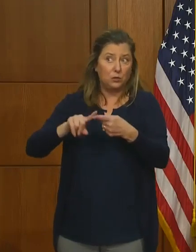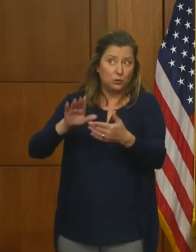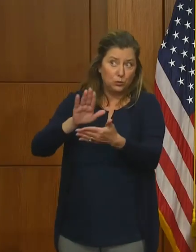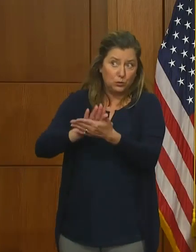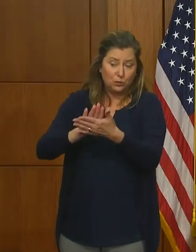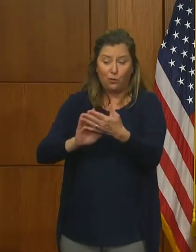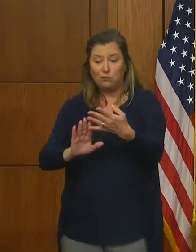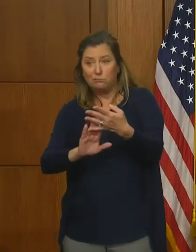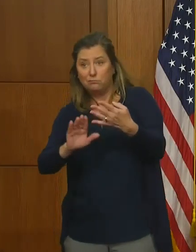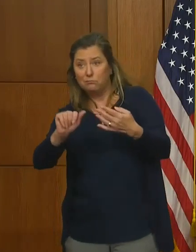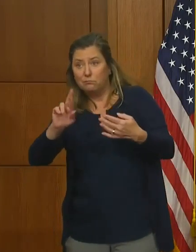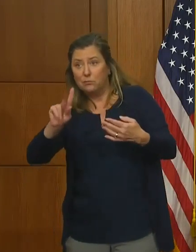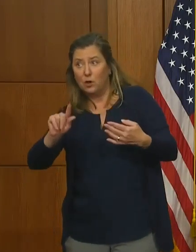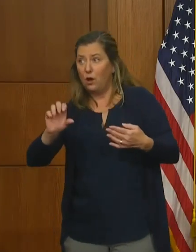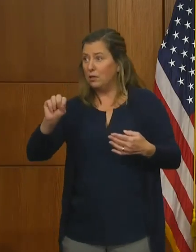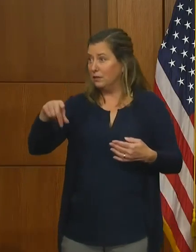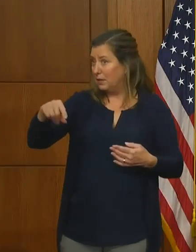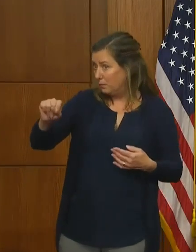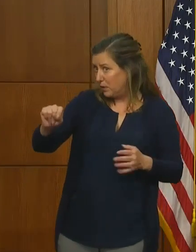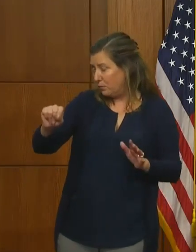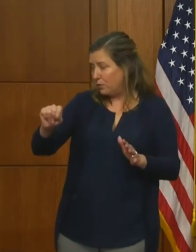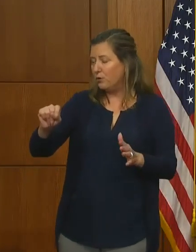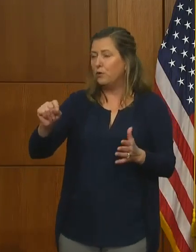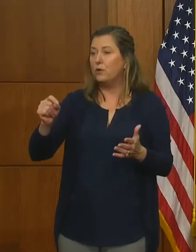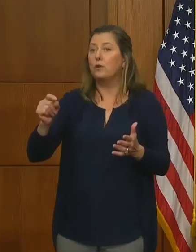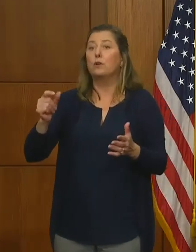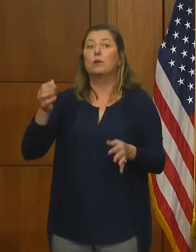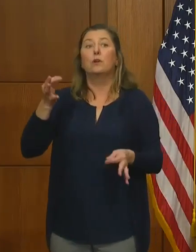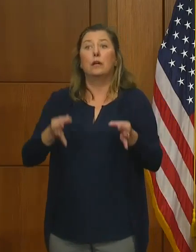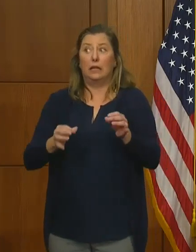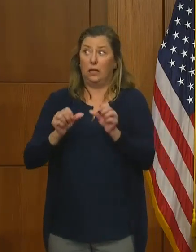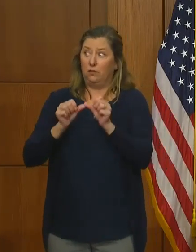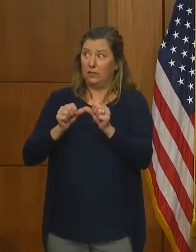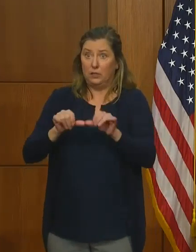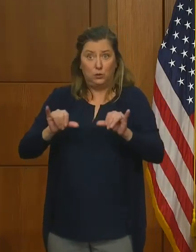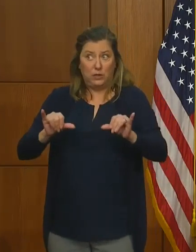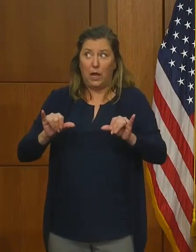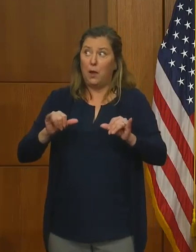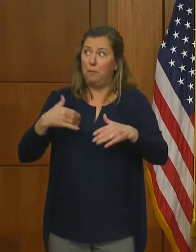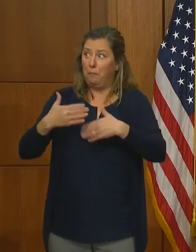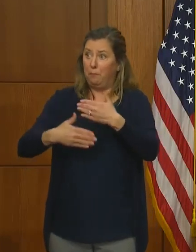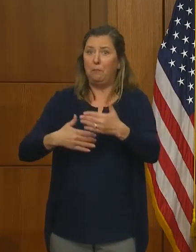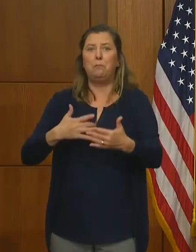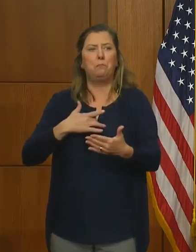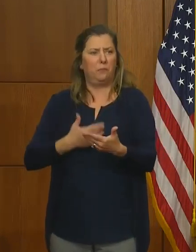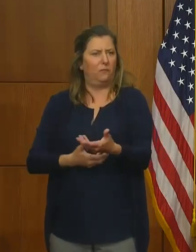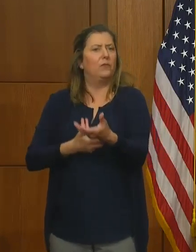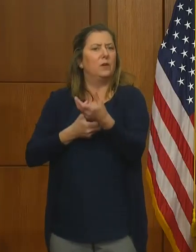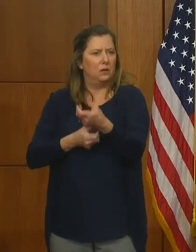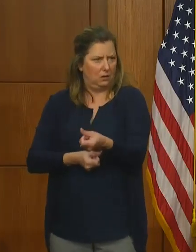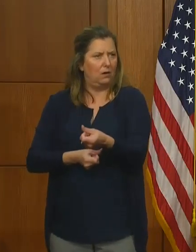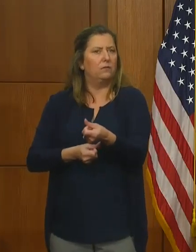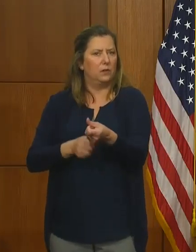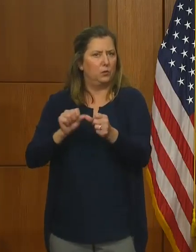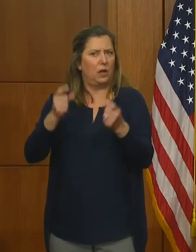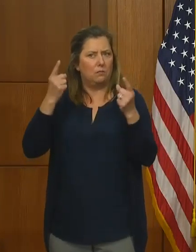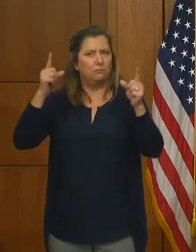AROUND. AND THE INTO SOMETHING THAT I HAVE REALLY. YOUR ROUND SCHOOLING THAT PART OF YOUR